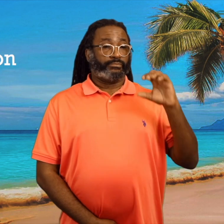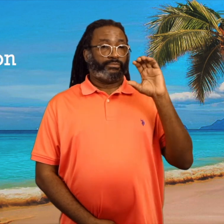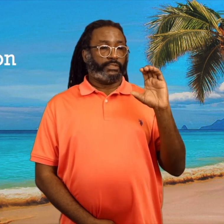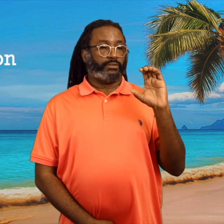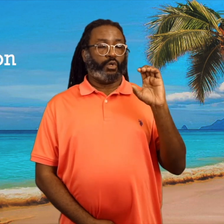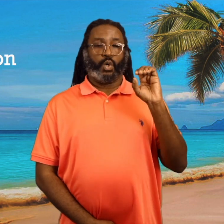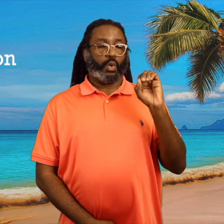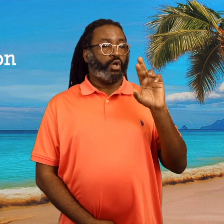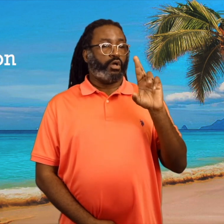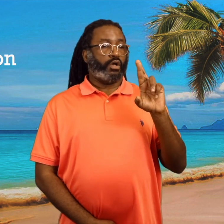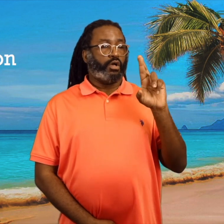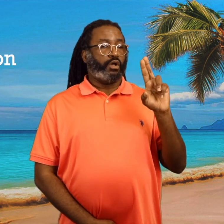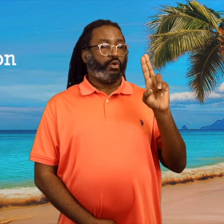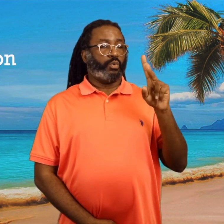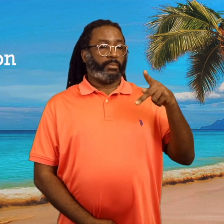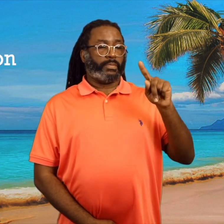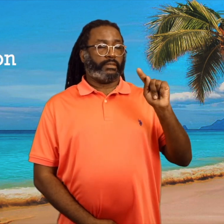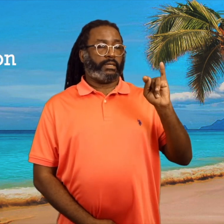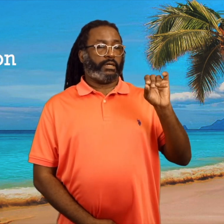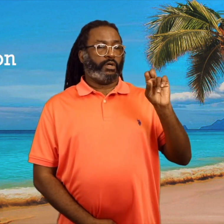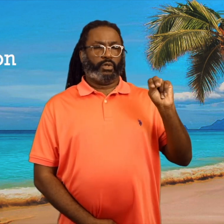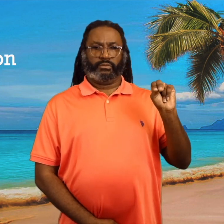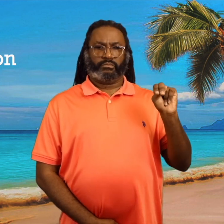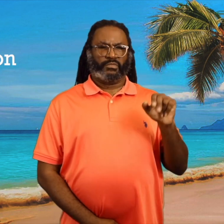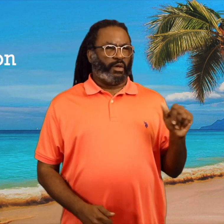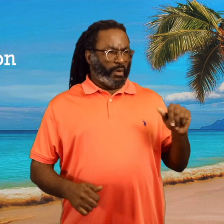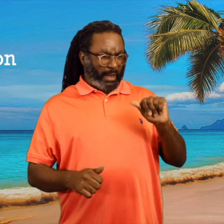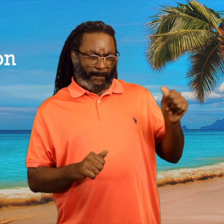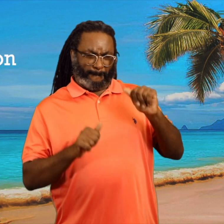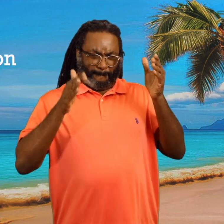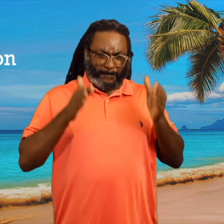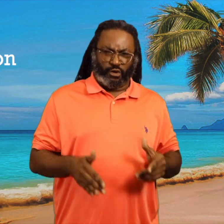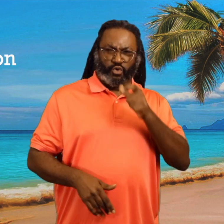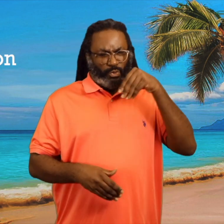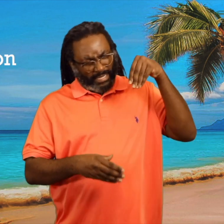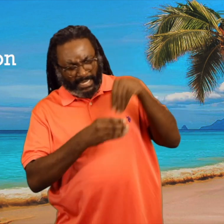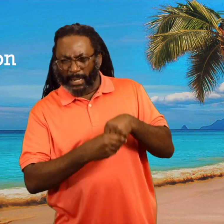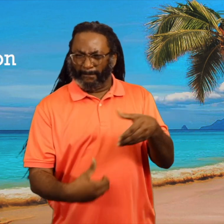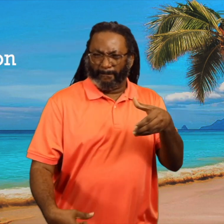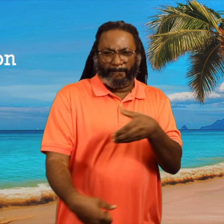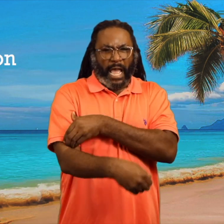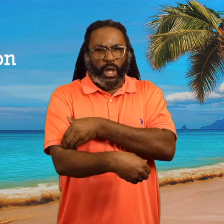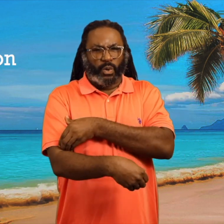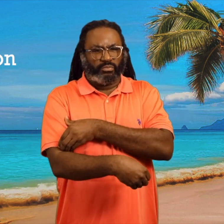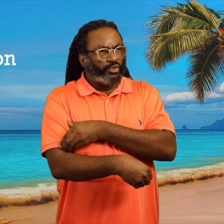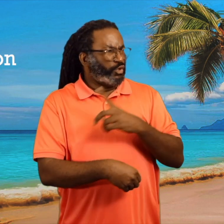Corruption Dishonest or illegal actions